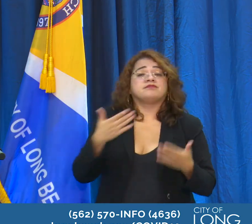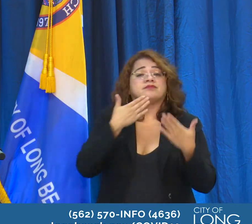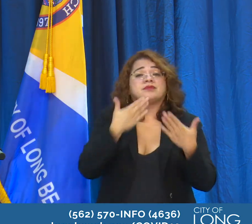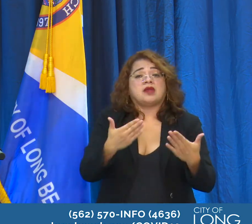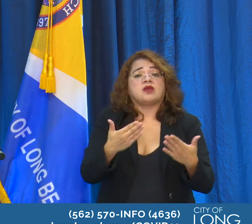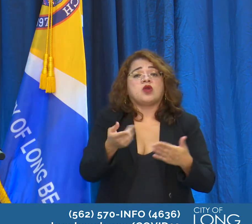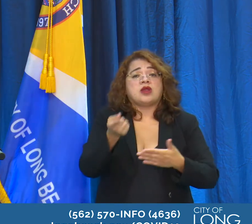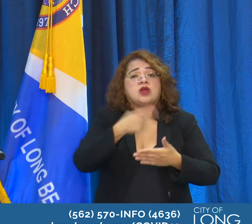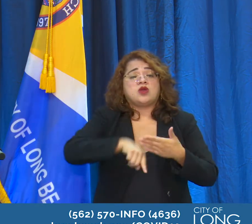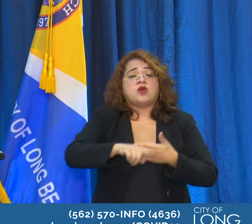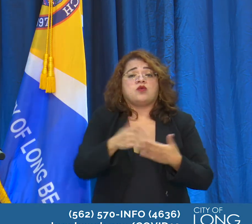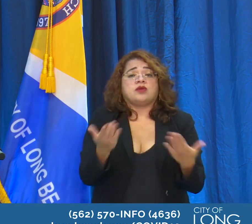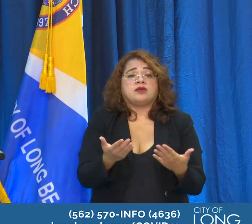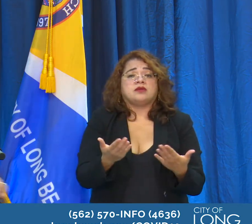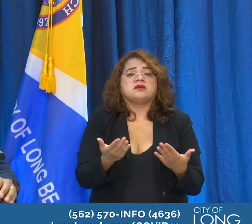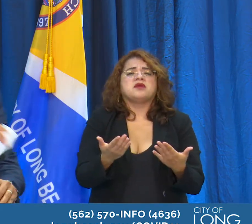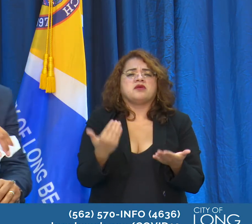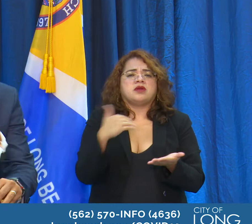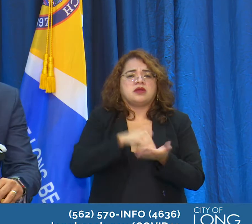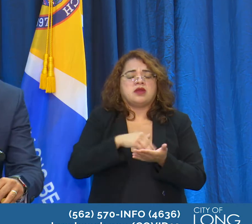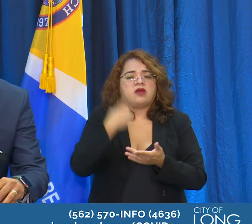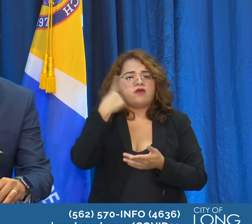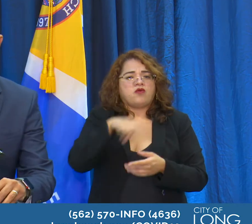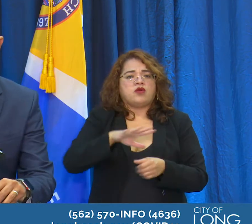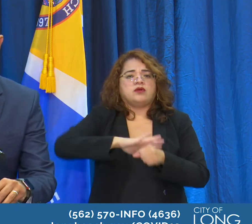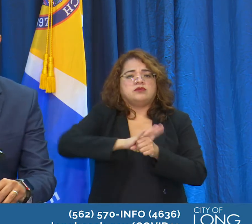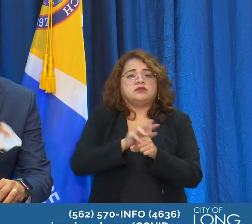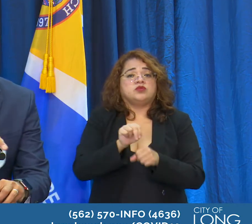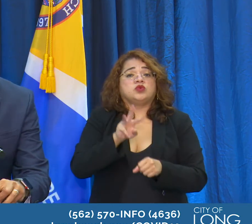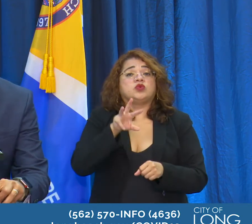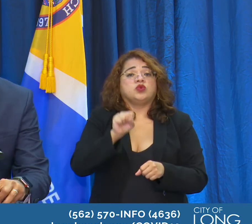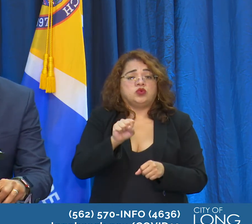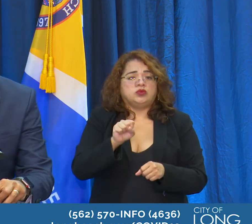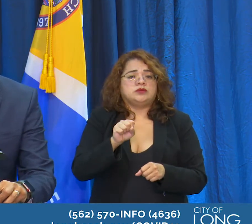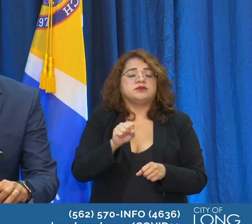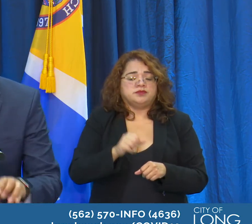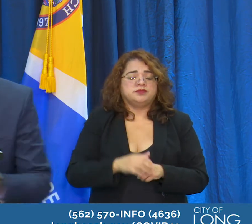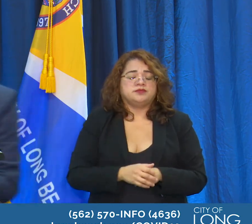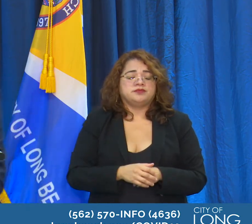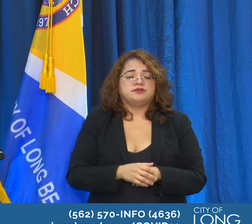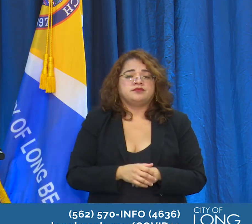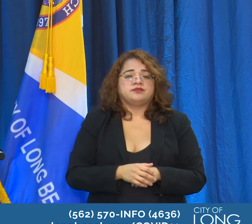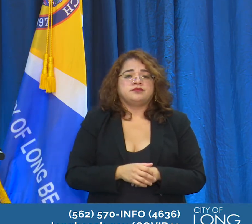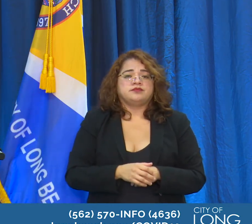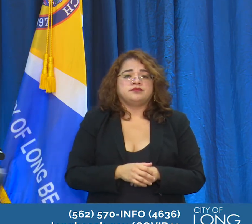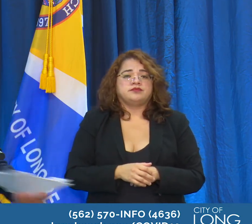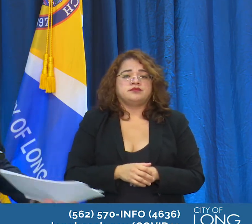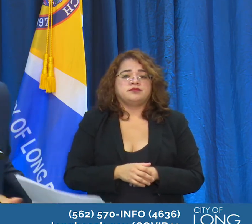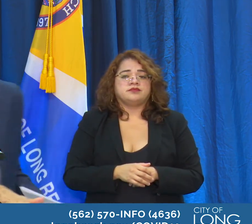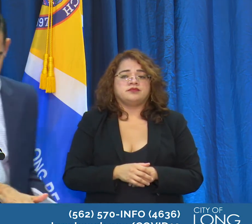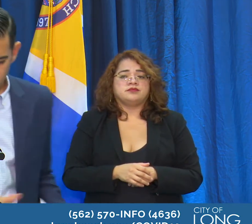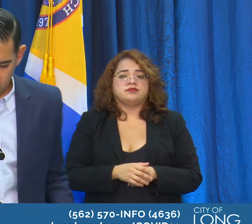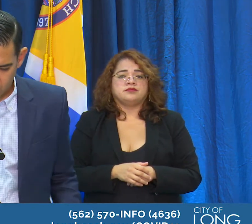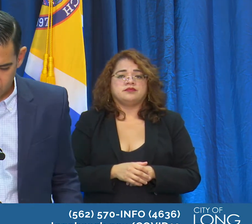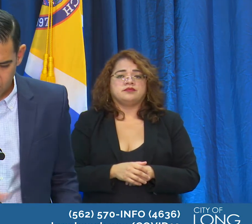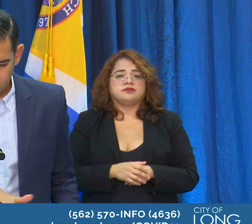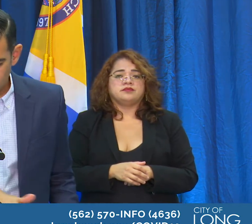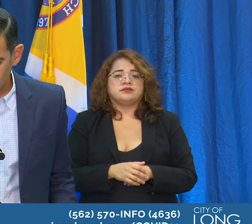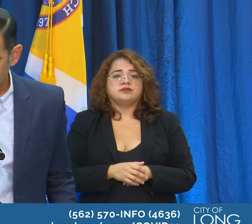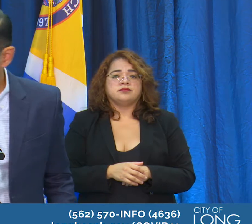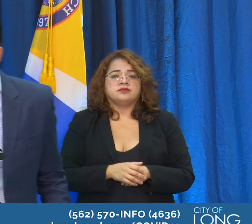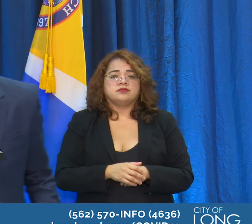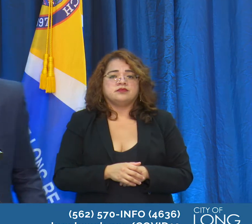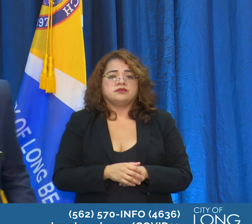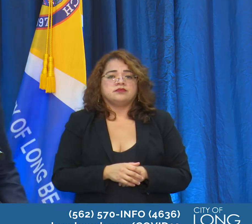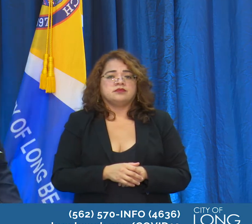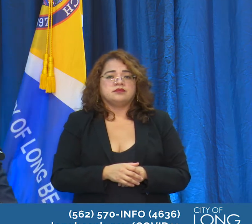So let me turn this over to Kelly.